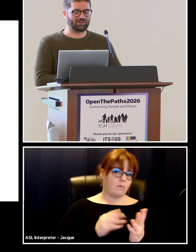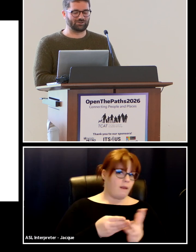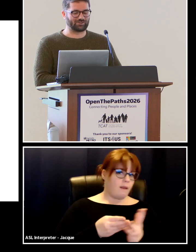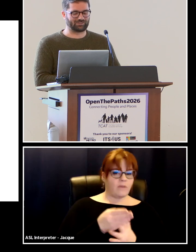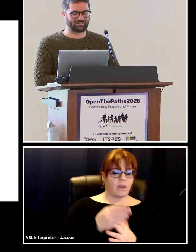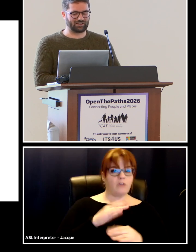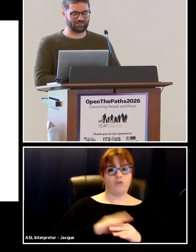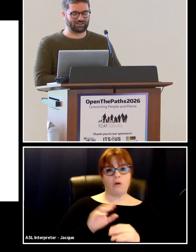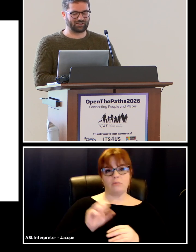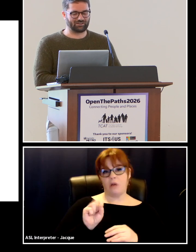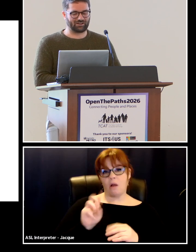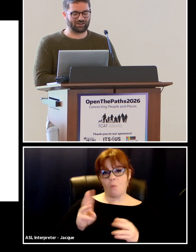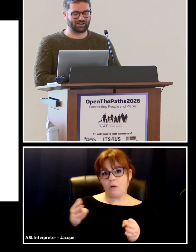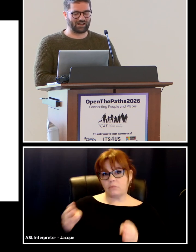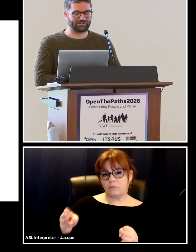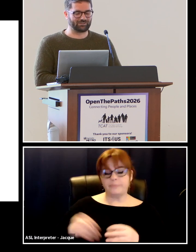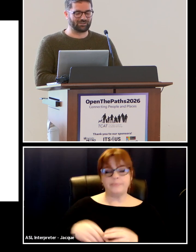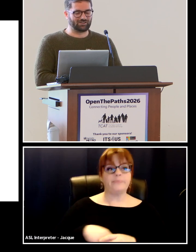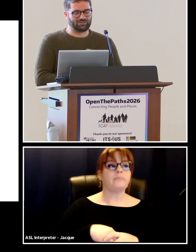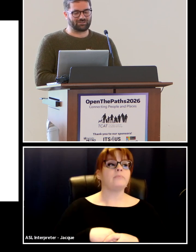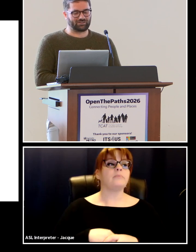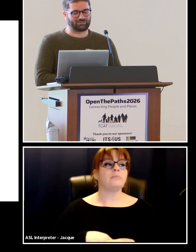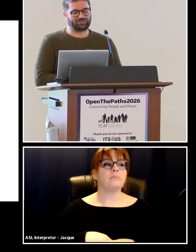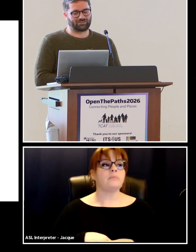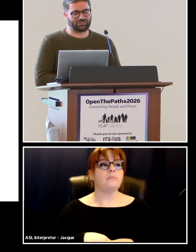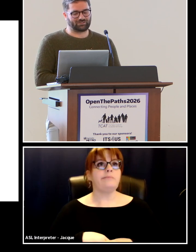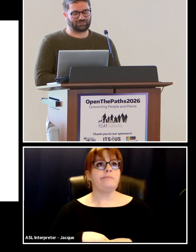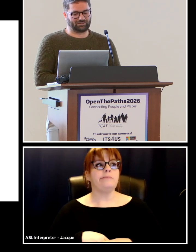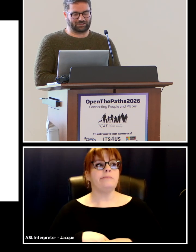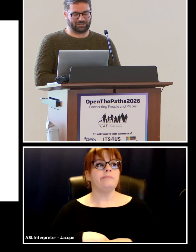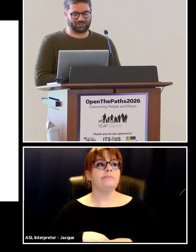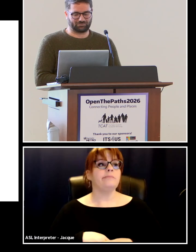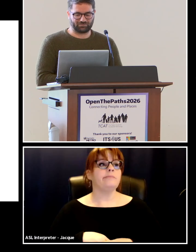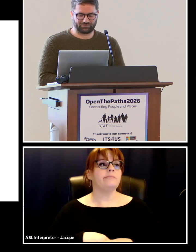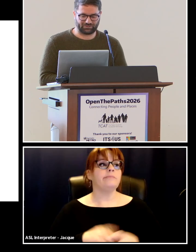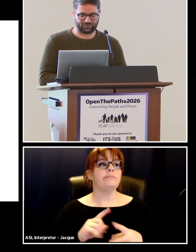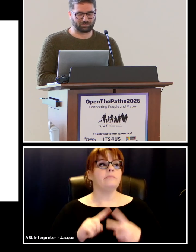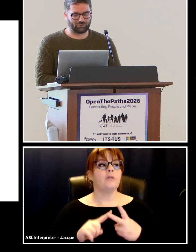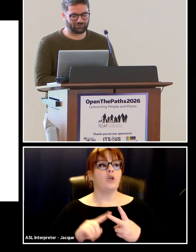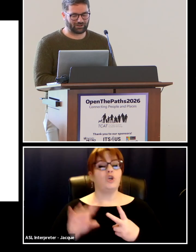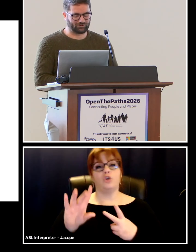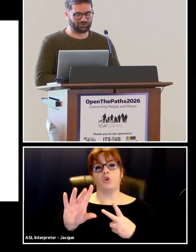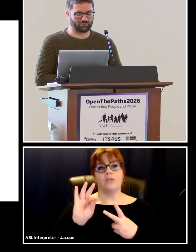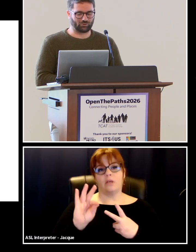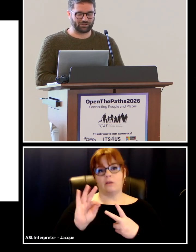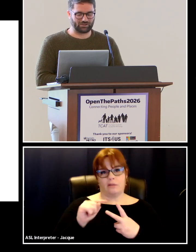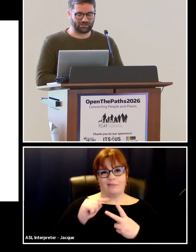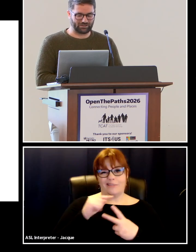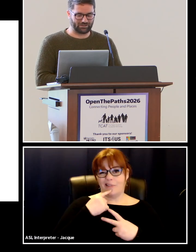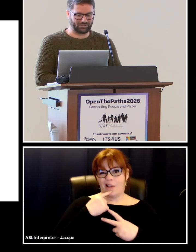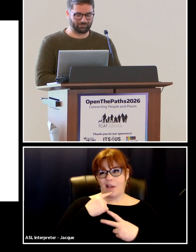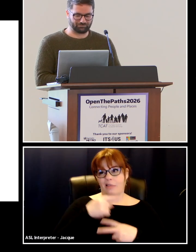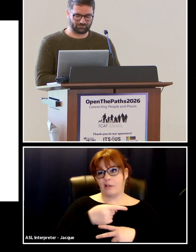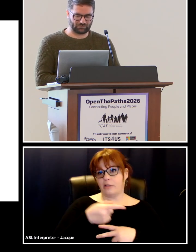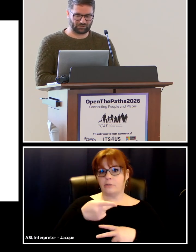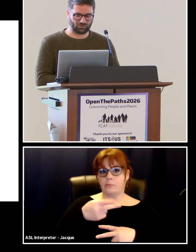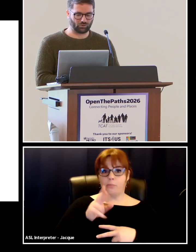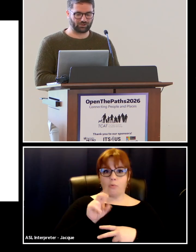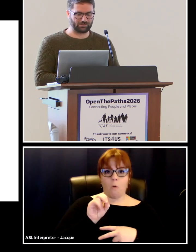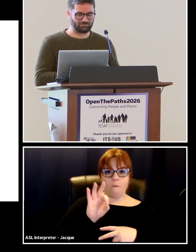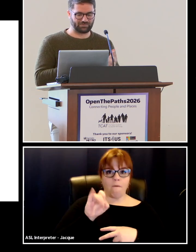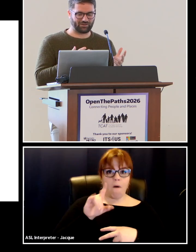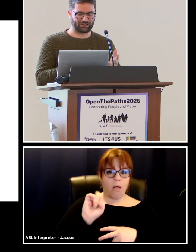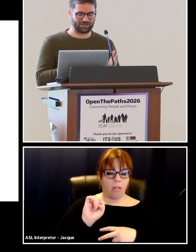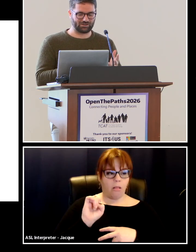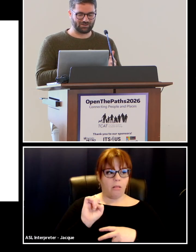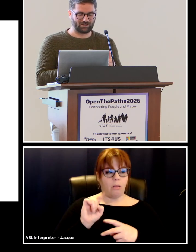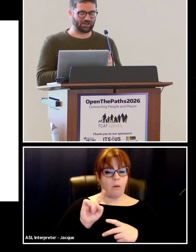Uh you can say that uh I this this uh this profile should only um only navigate